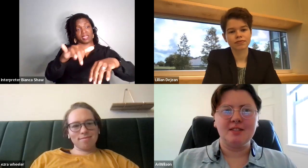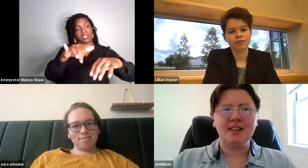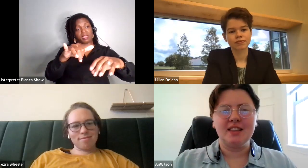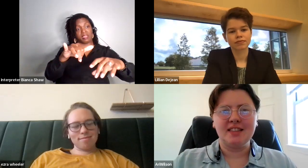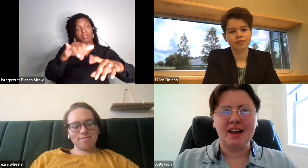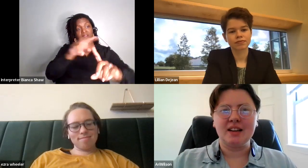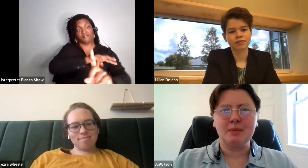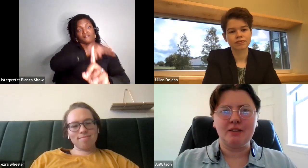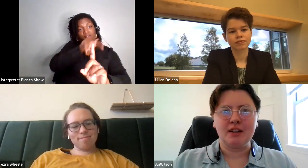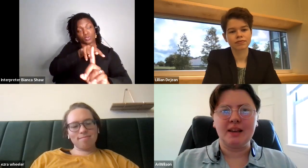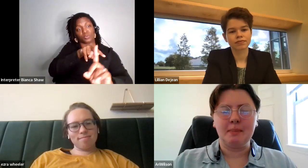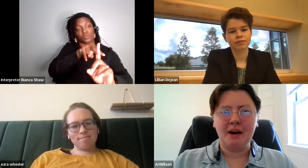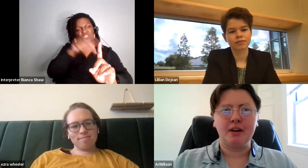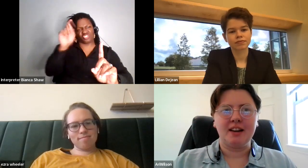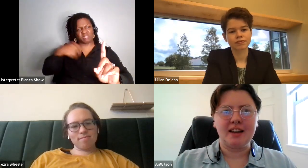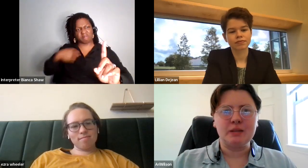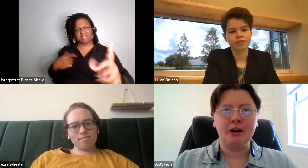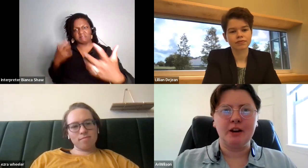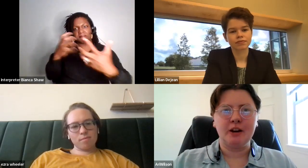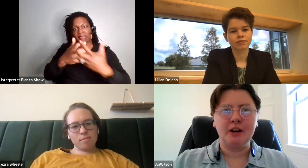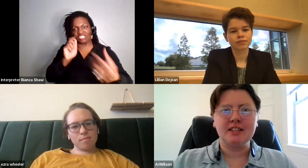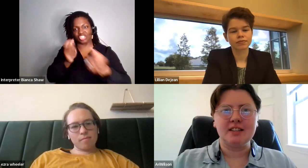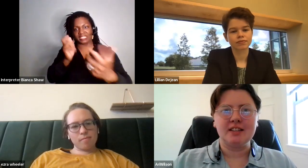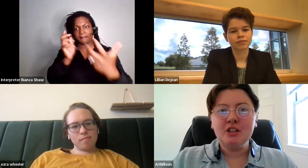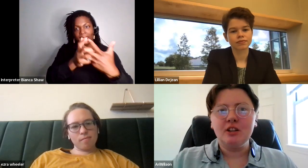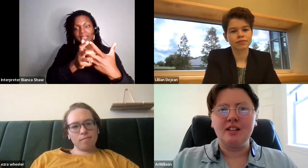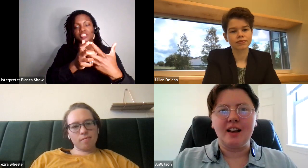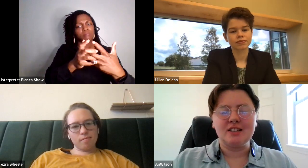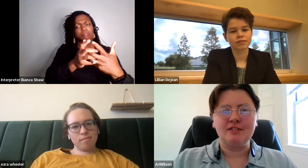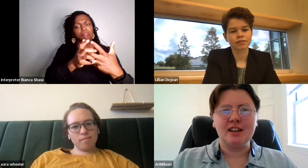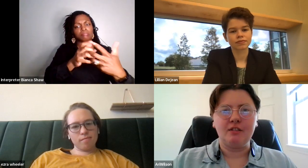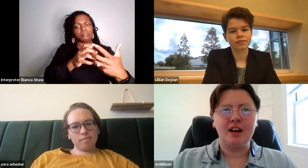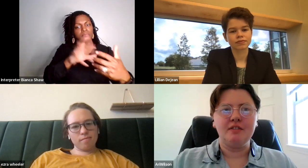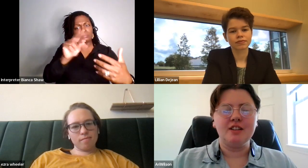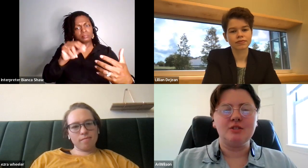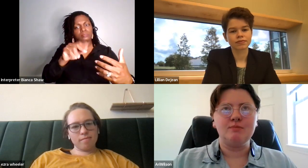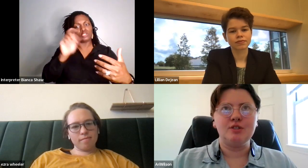So I think that has been a really empowering experiences much along lines of self.